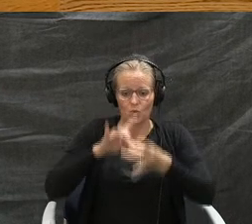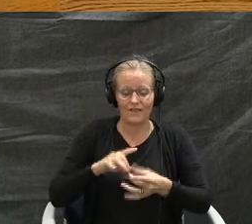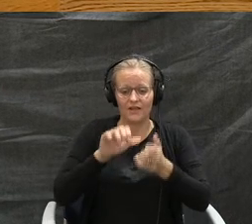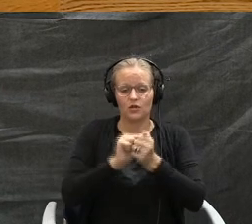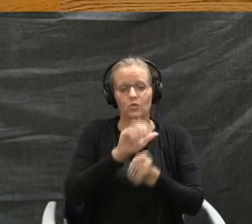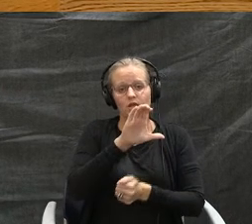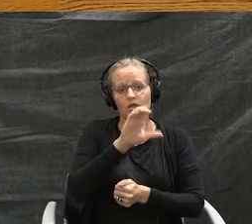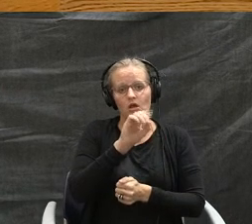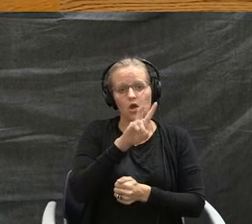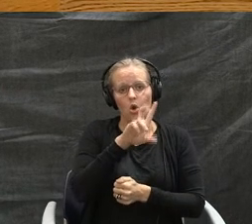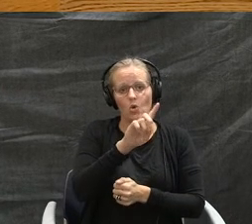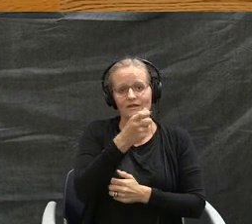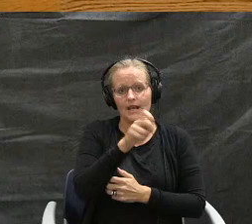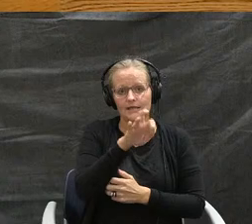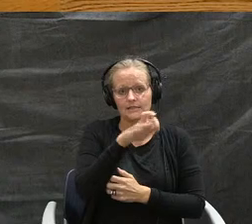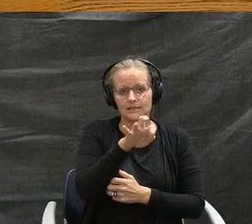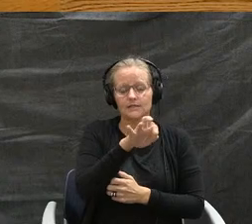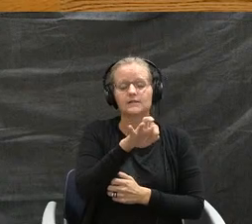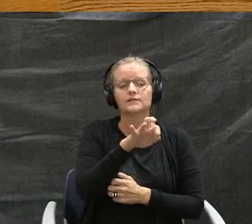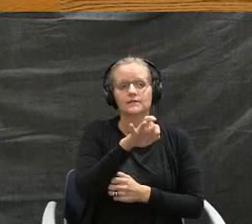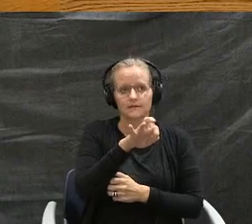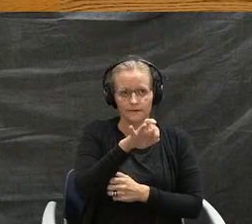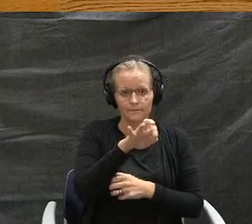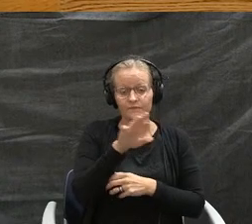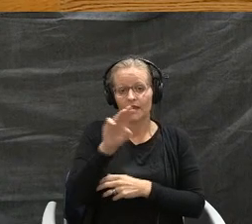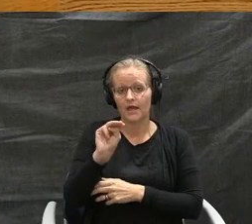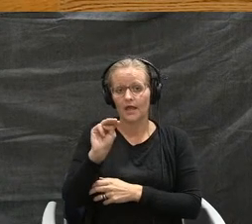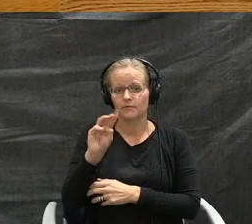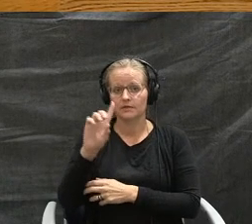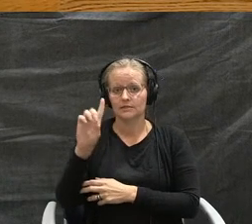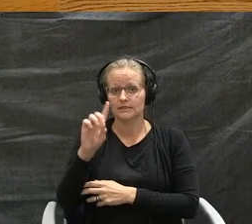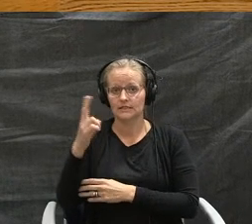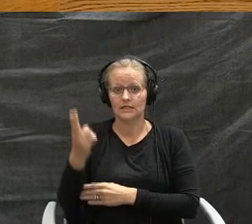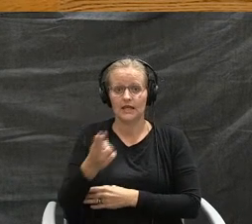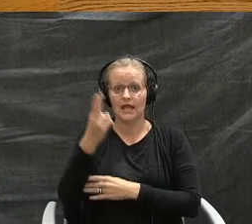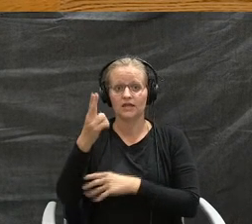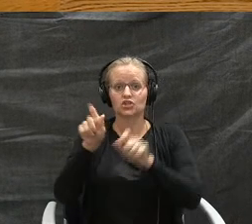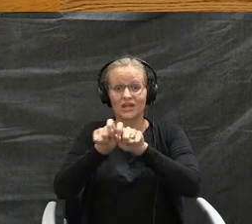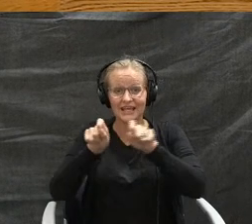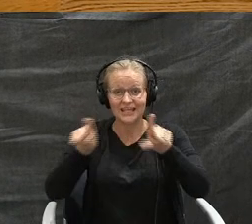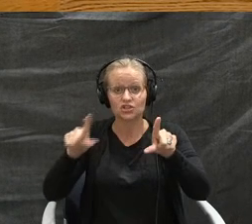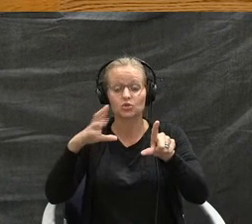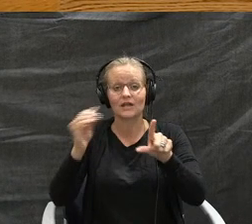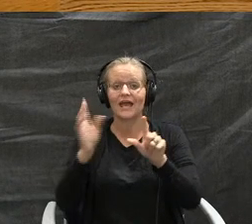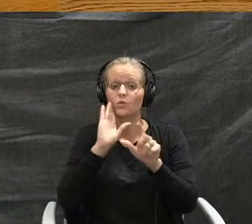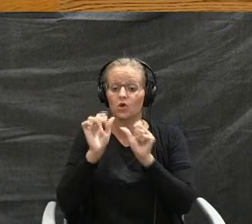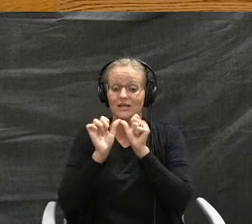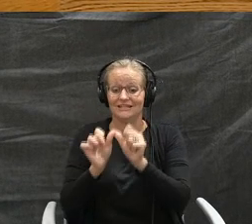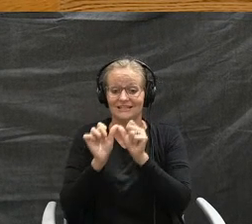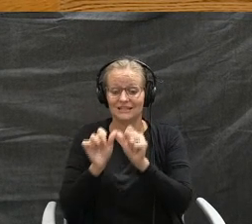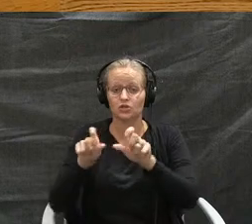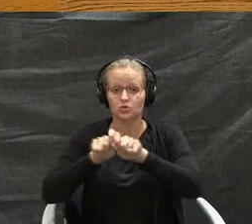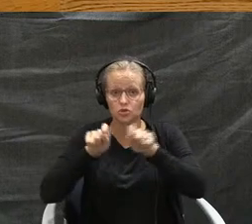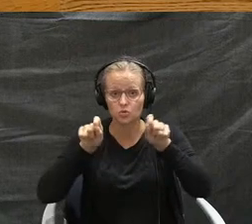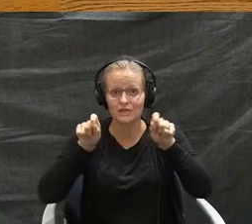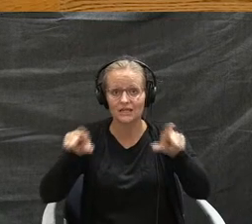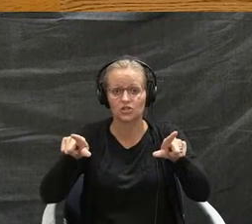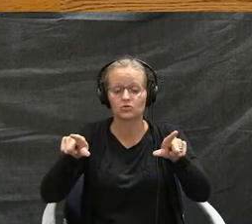Minnesota Department of Health has issued and may continue to issue, written guidance for Minne Tonka Minnesota schools on